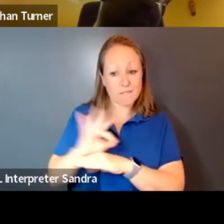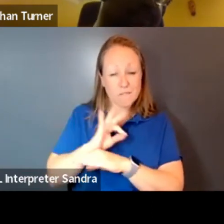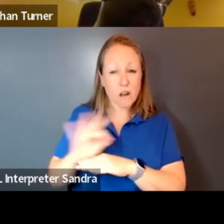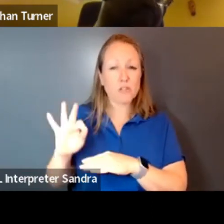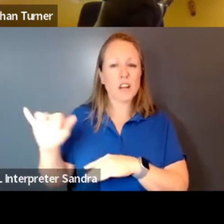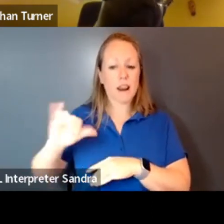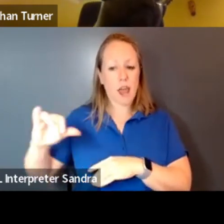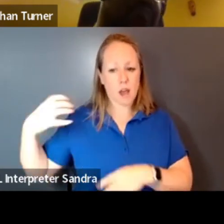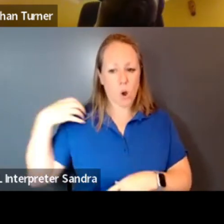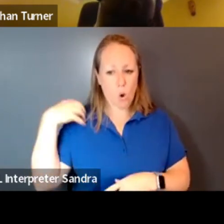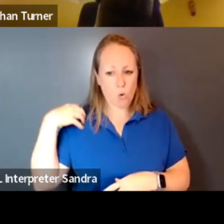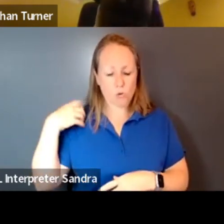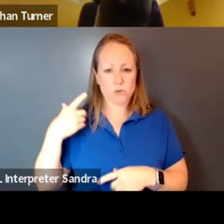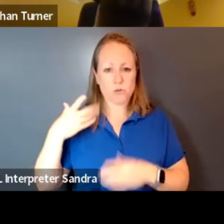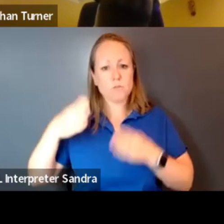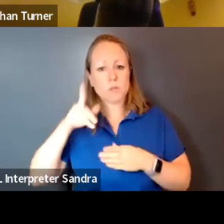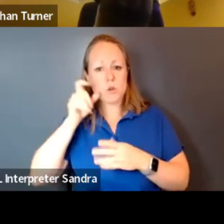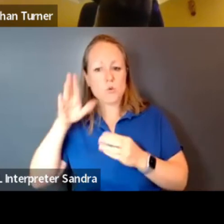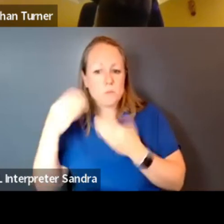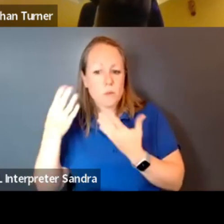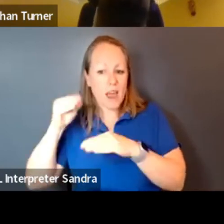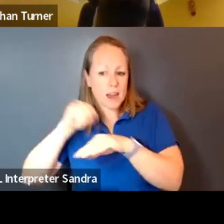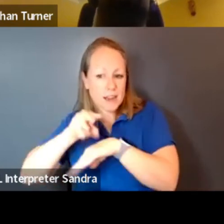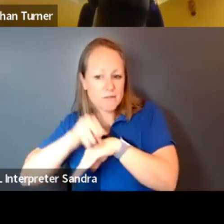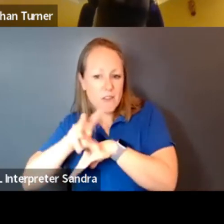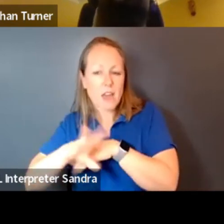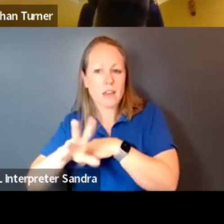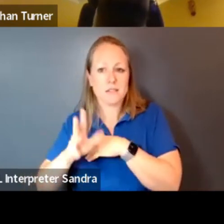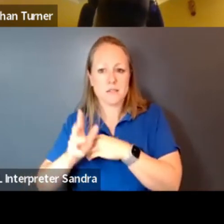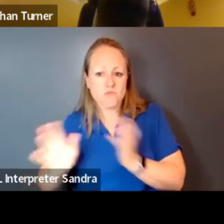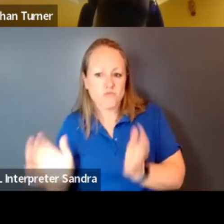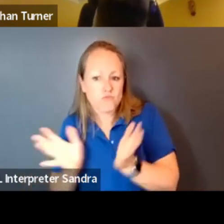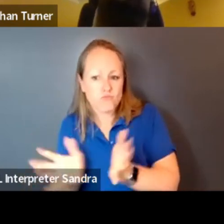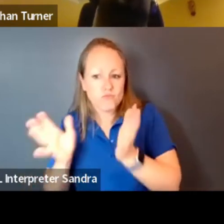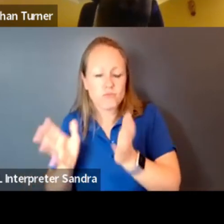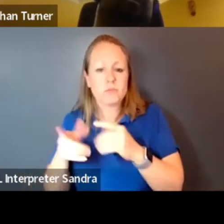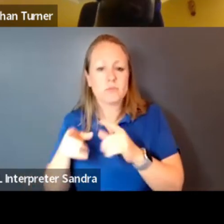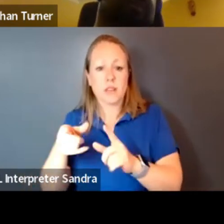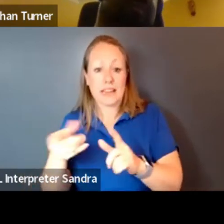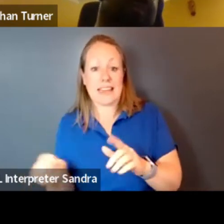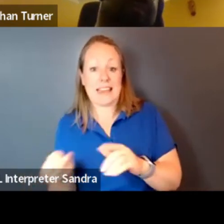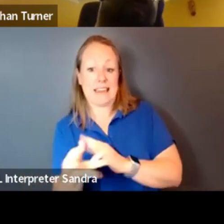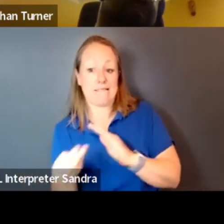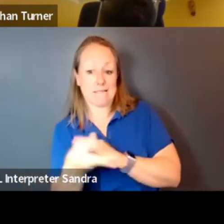advisory role, providing support, giving the information that the person who's in charge needs in order to be successful.